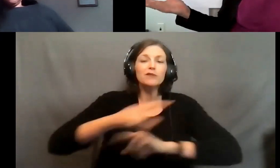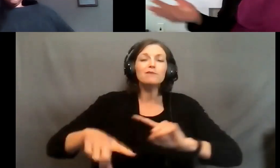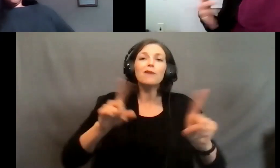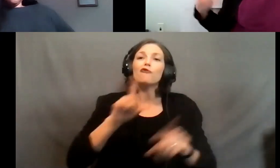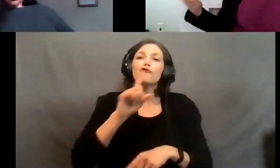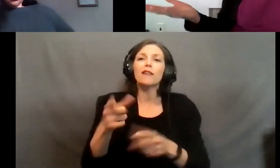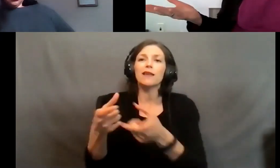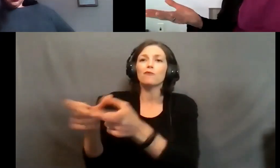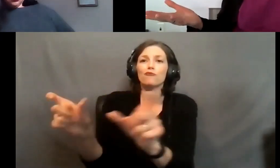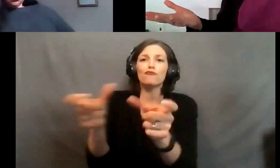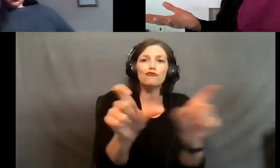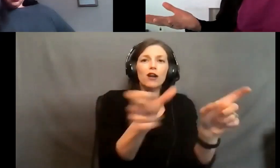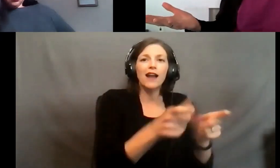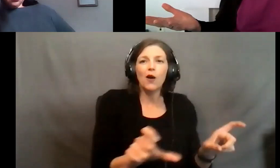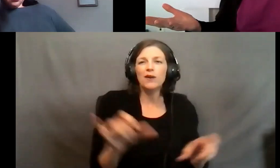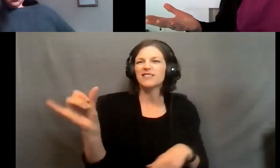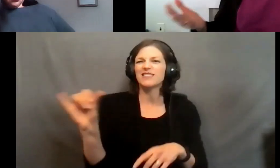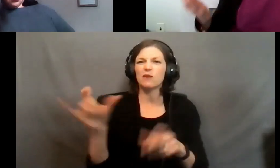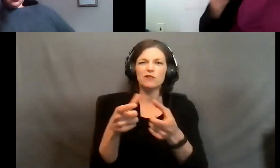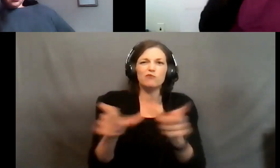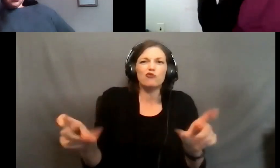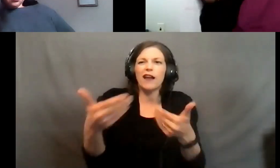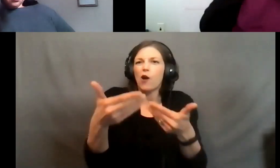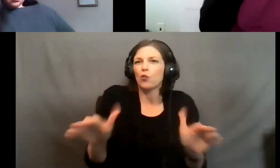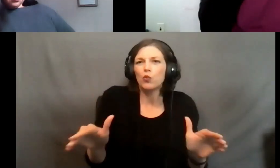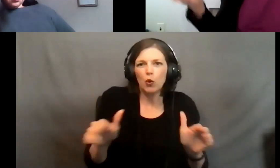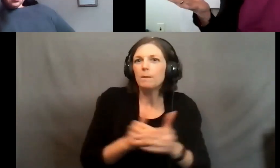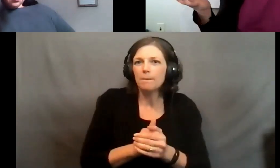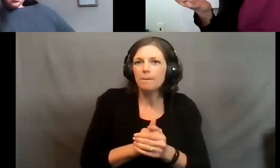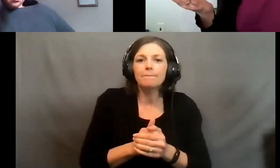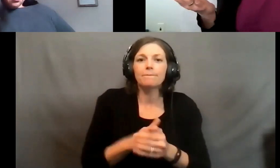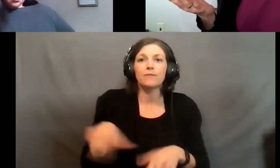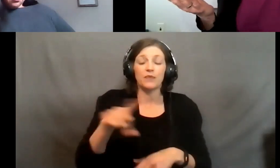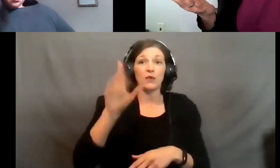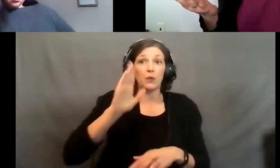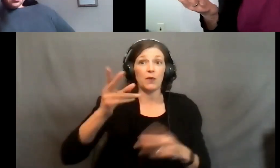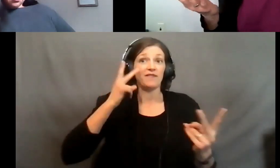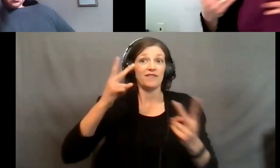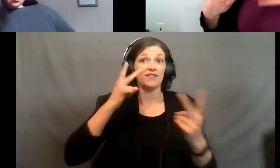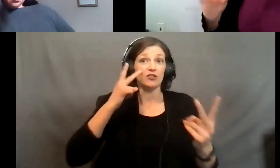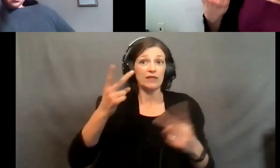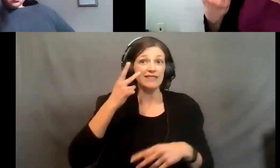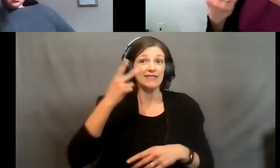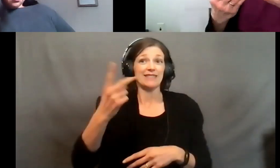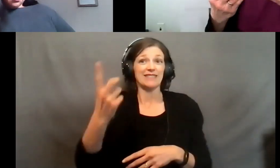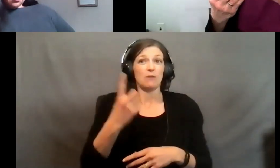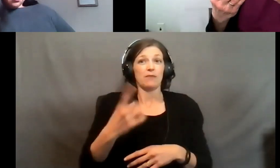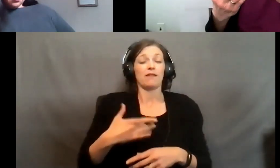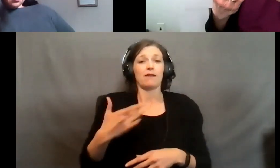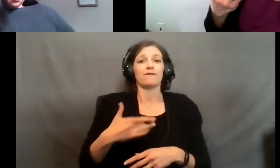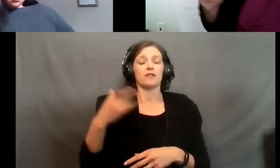just like being in a breakout room you're going to visually see something that is 13:14:20 feeling like 13:14:27 all of the